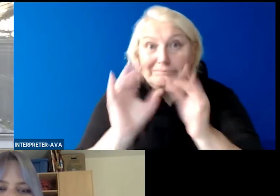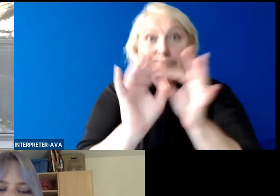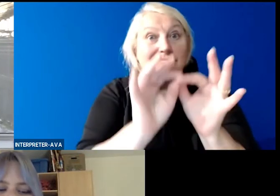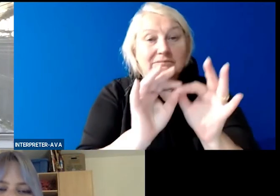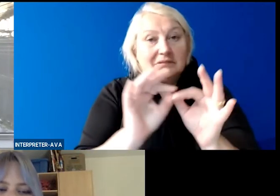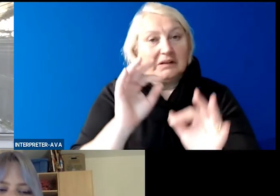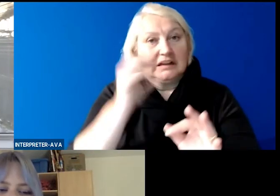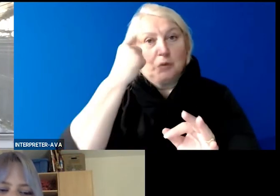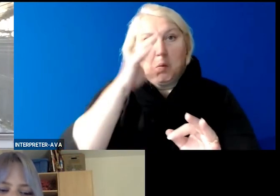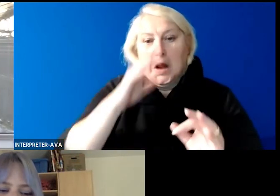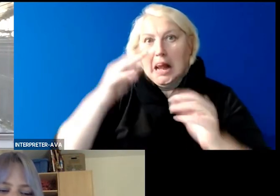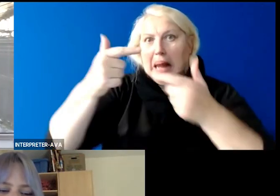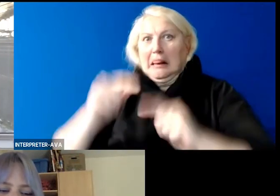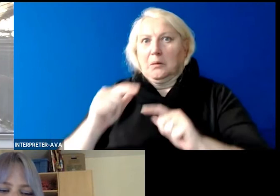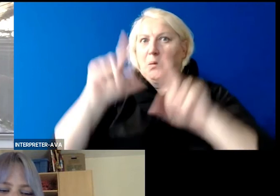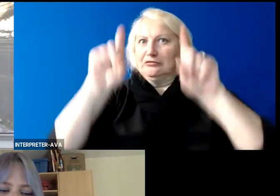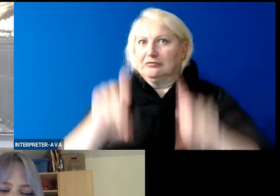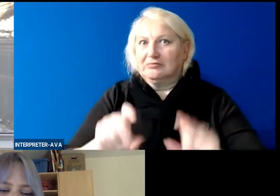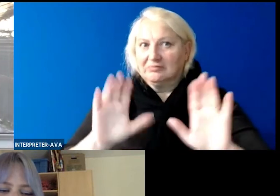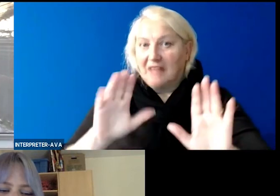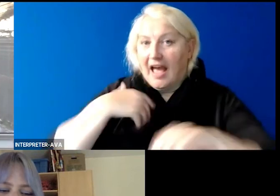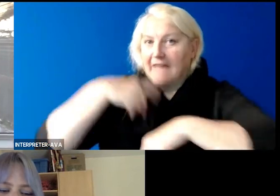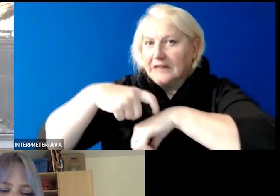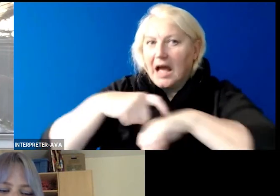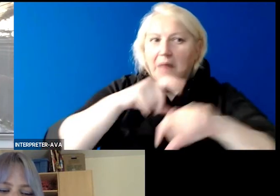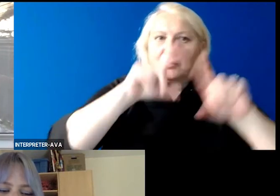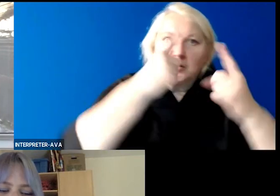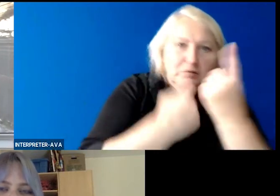So we do have time for question and answers, so just put it out there.